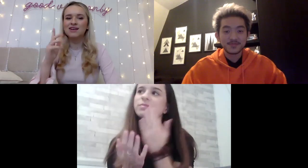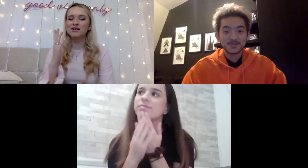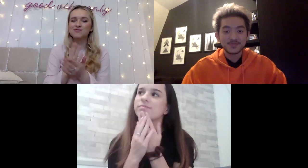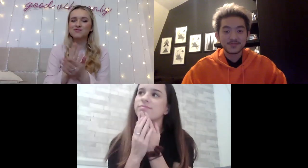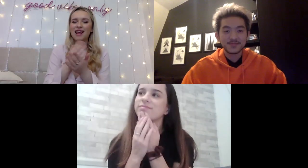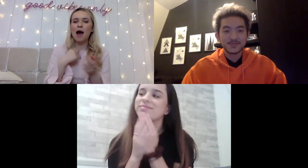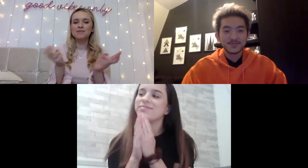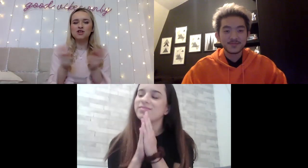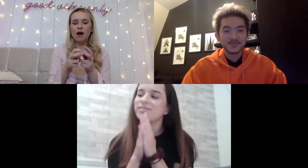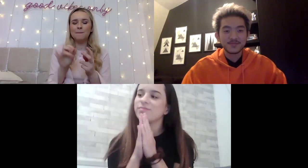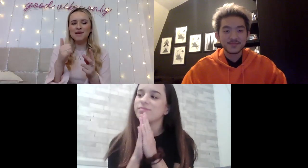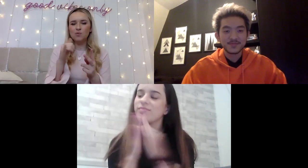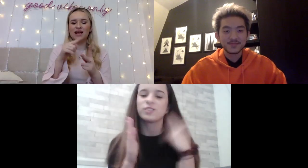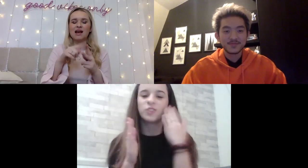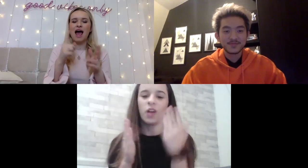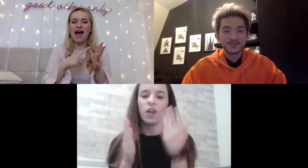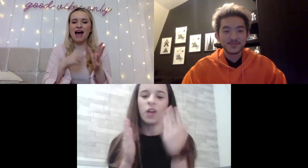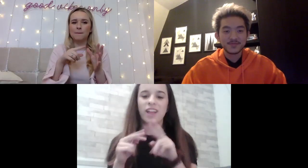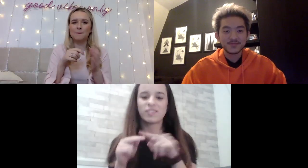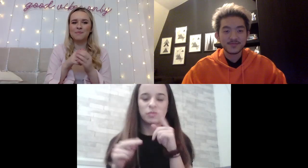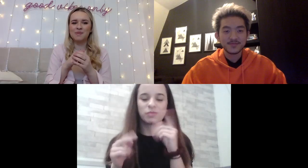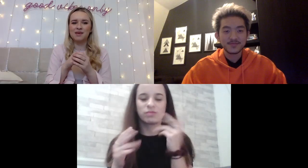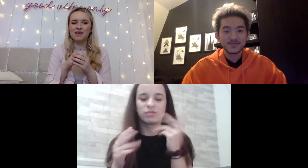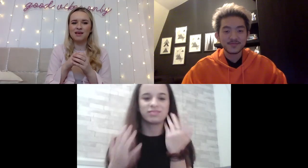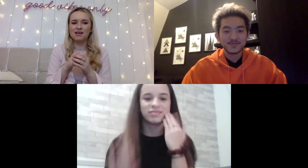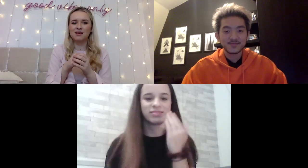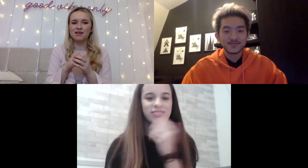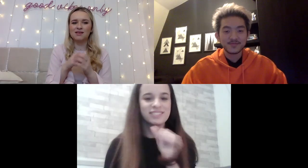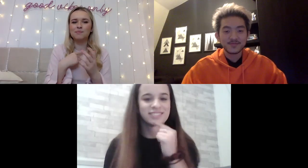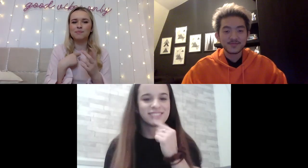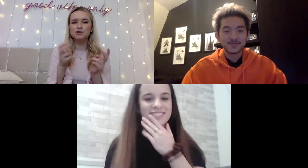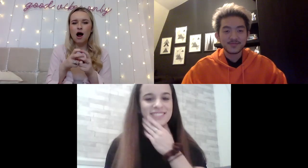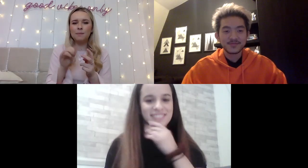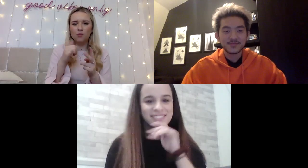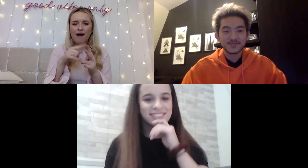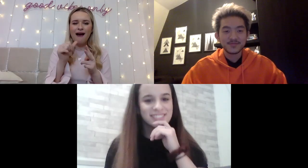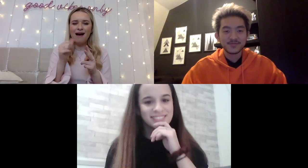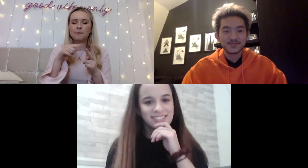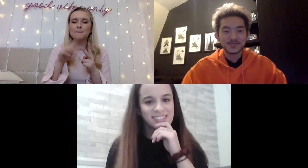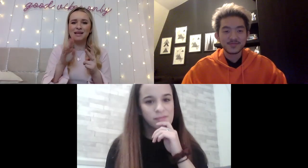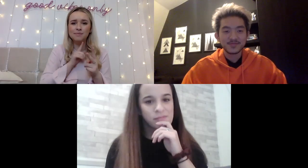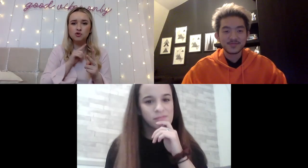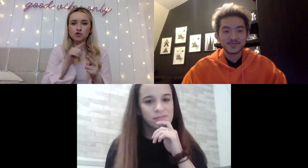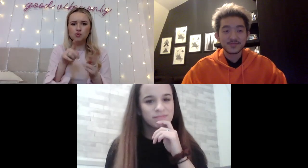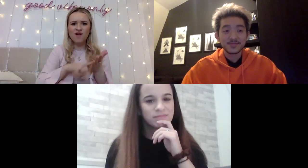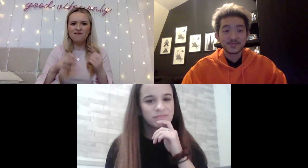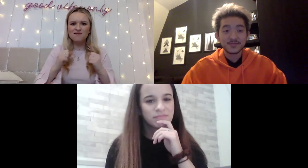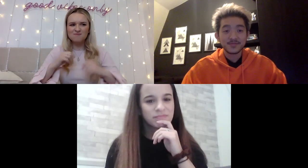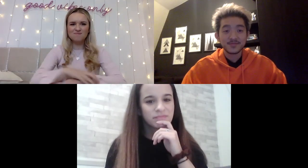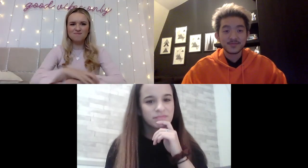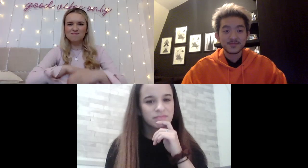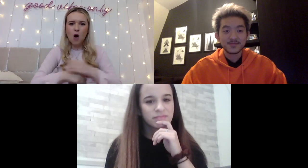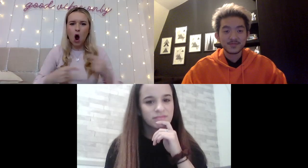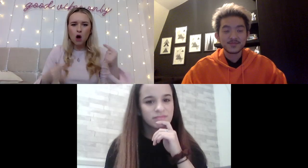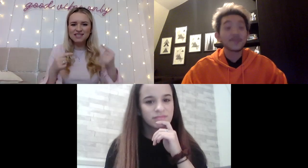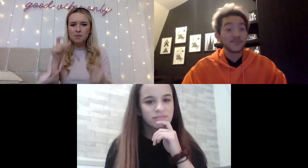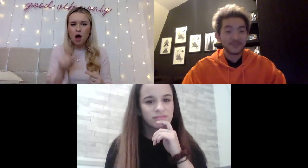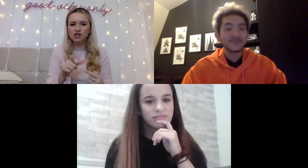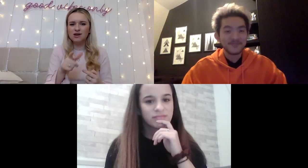Jas: I'm stuck between A and B because you're very competitive B: Yeah